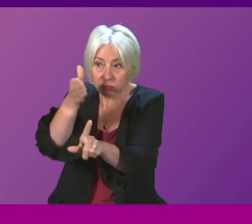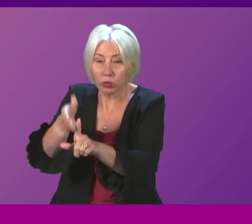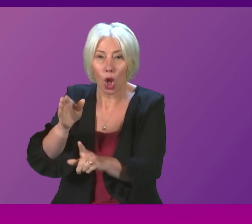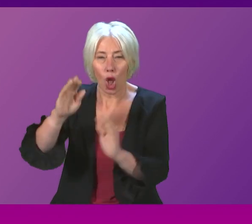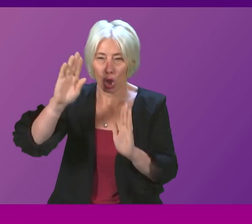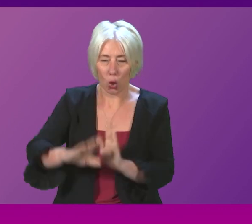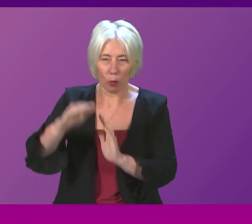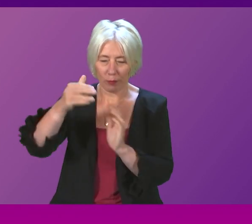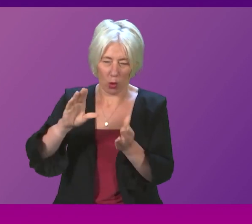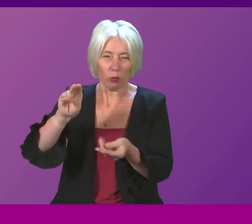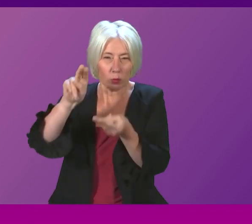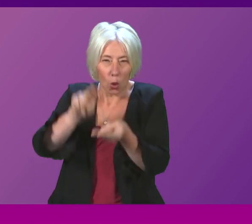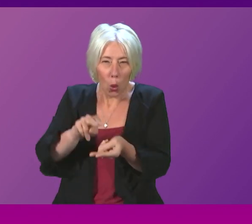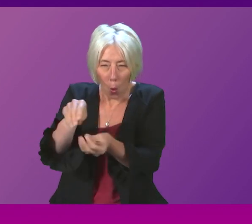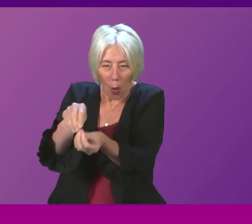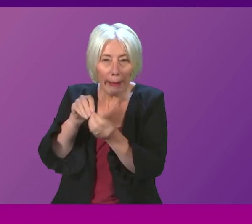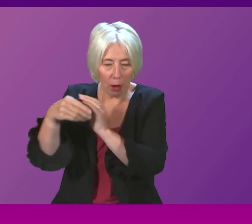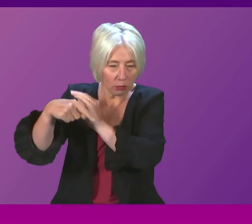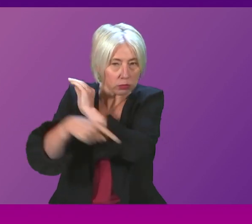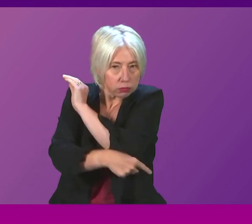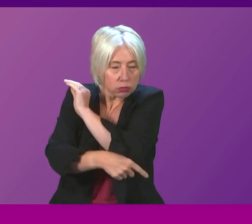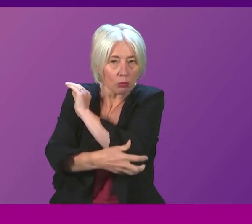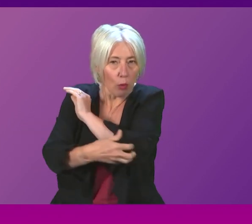end of the income spectrum and lifting children out of poverty.